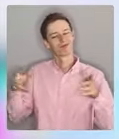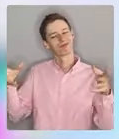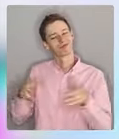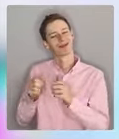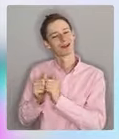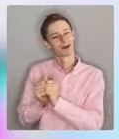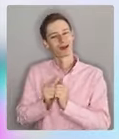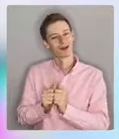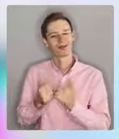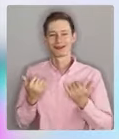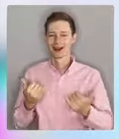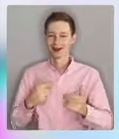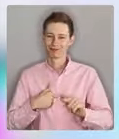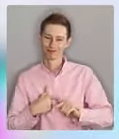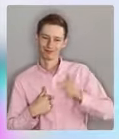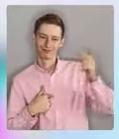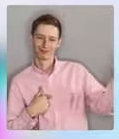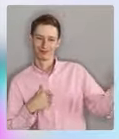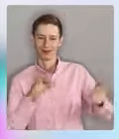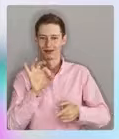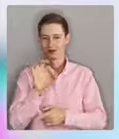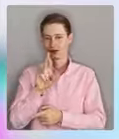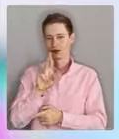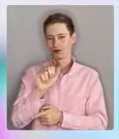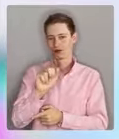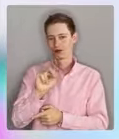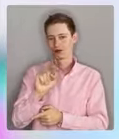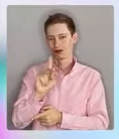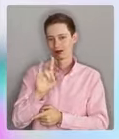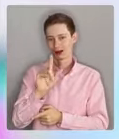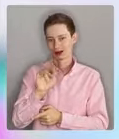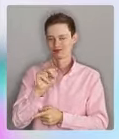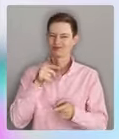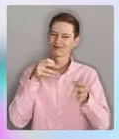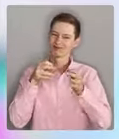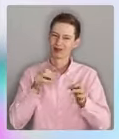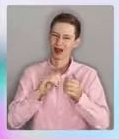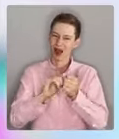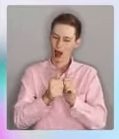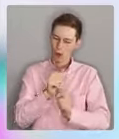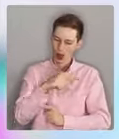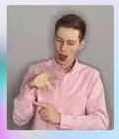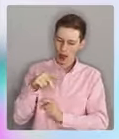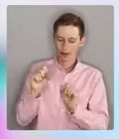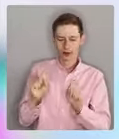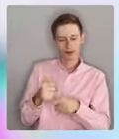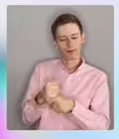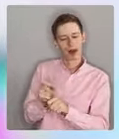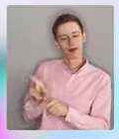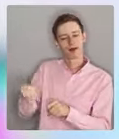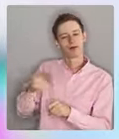Now I'm gonna hand it over to Franklin who's gonna talk more about how apps can help users feel safe while in VR.